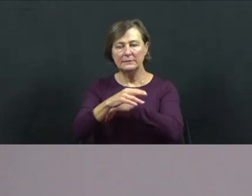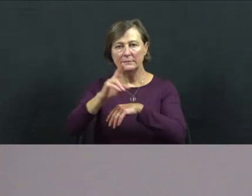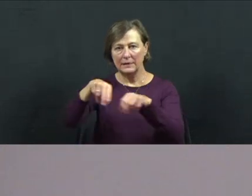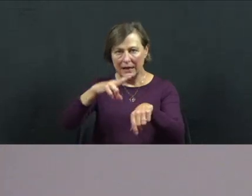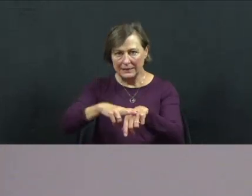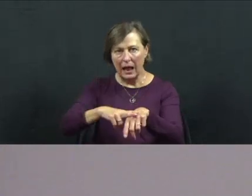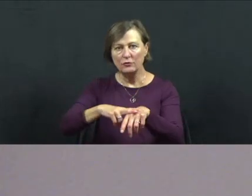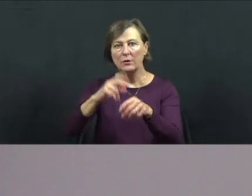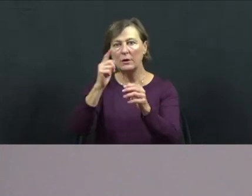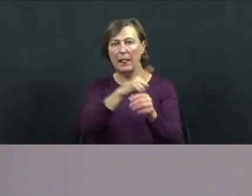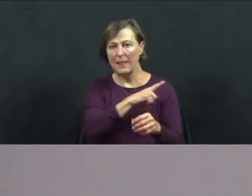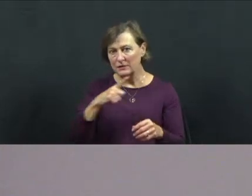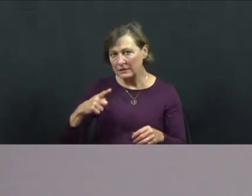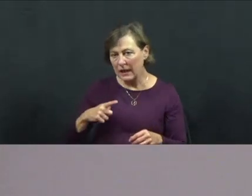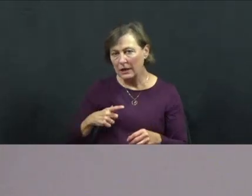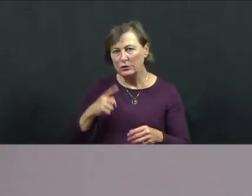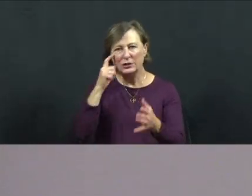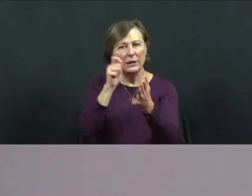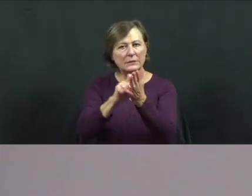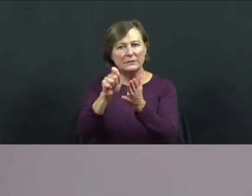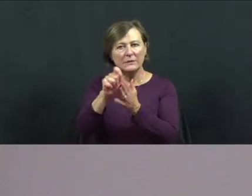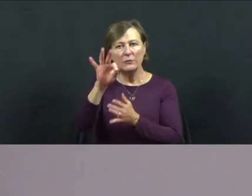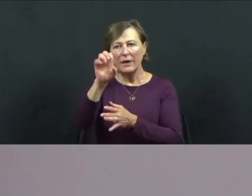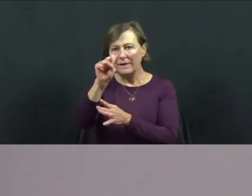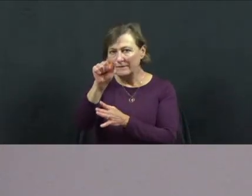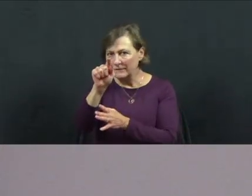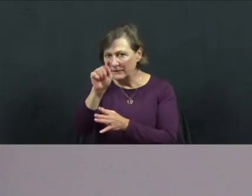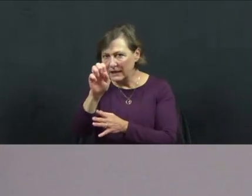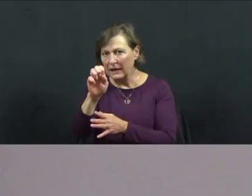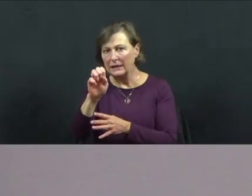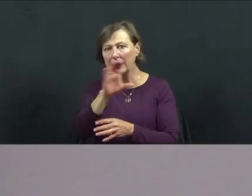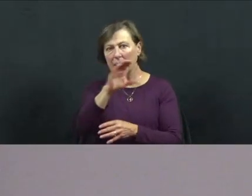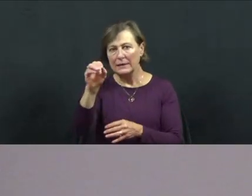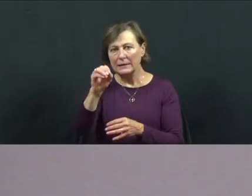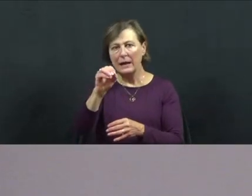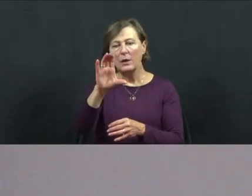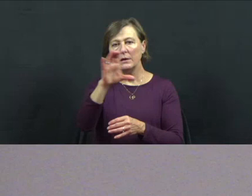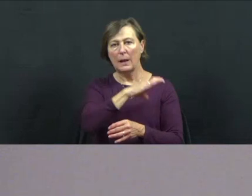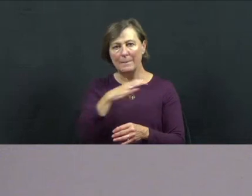for a secretary of state, for county commissioners, and for a number